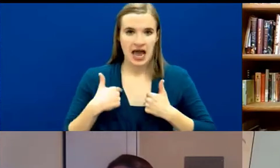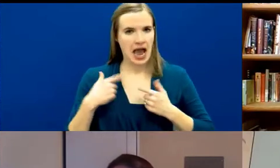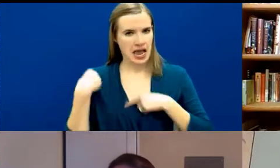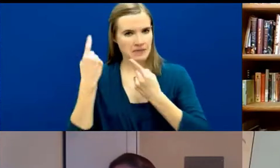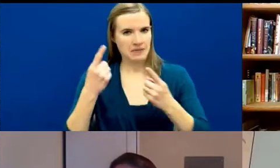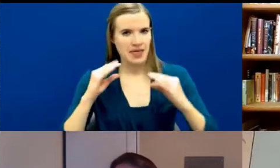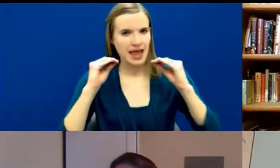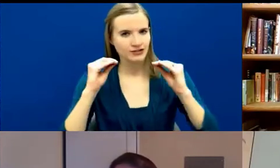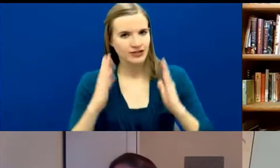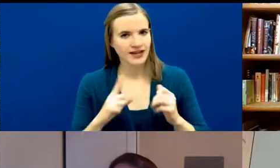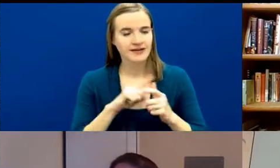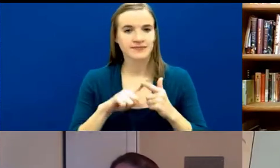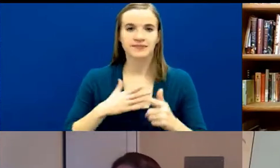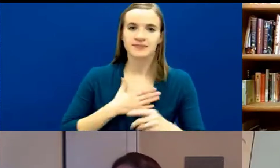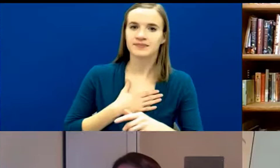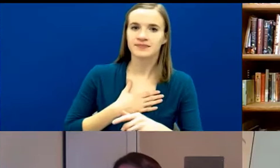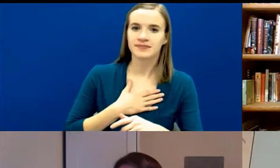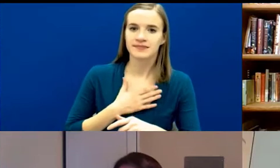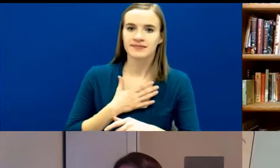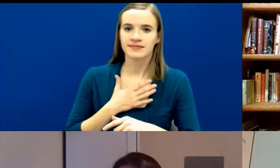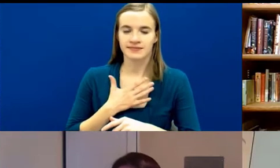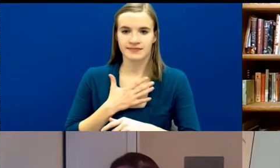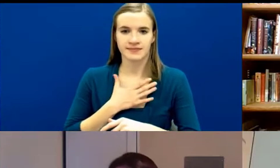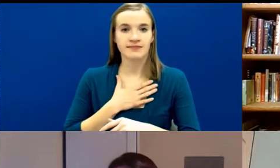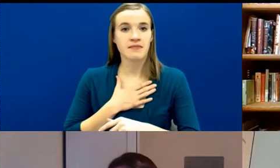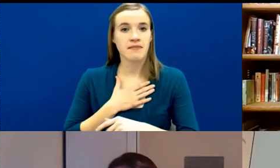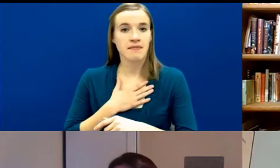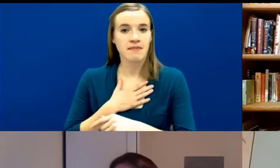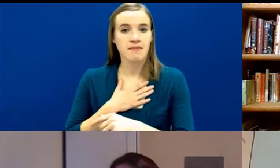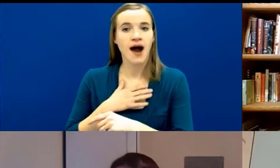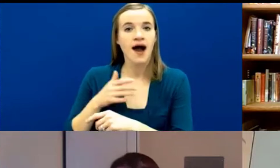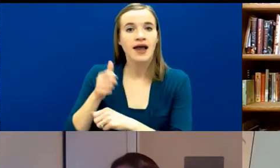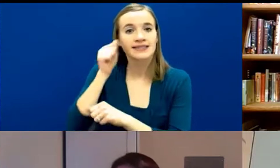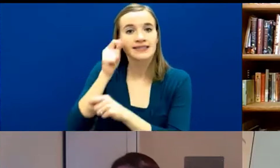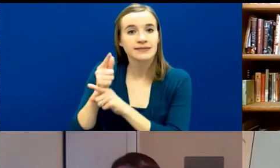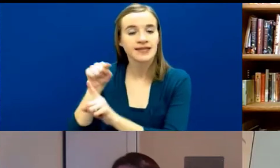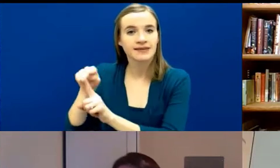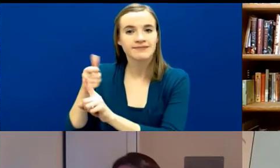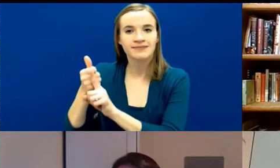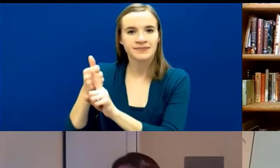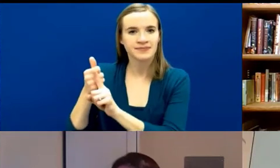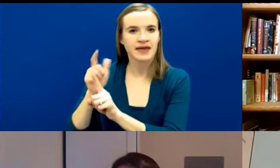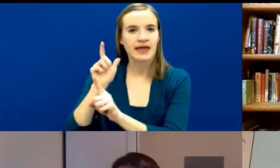sibling, to late diagnosed adult with autism spectrum disorders. And so it's